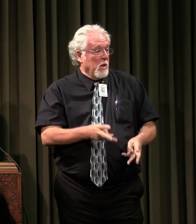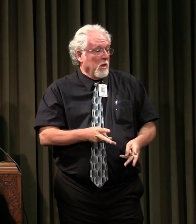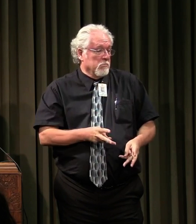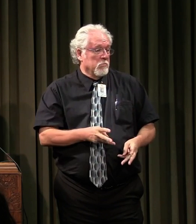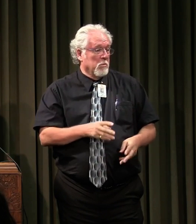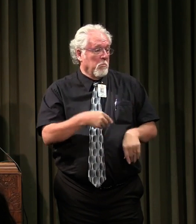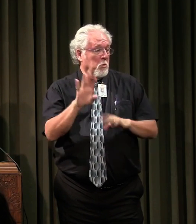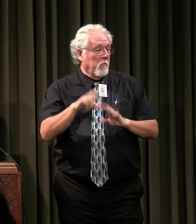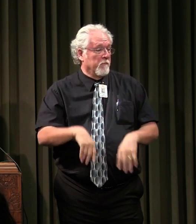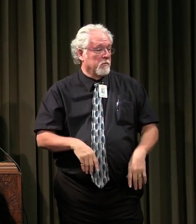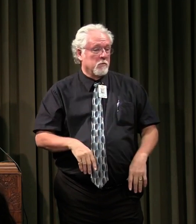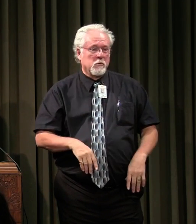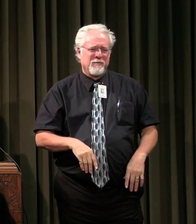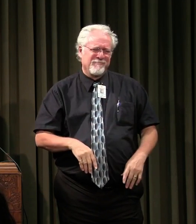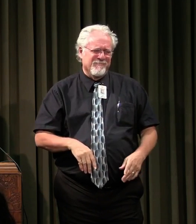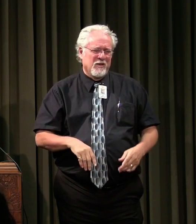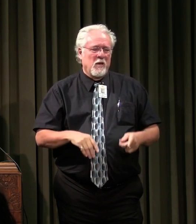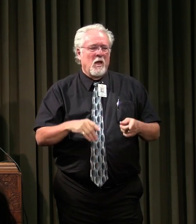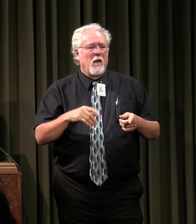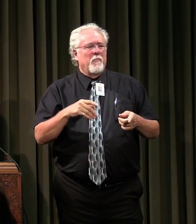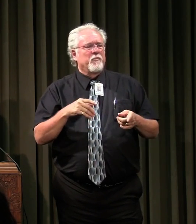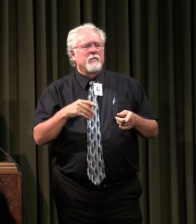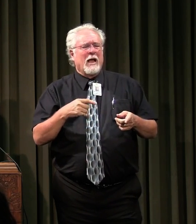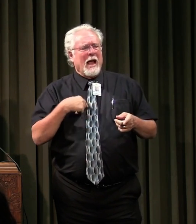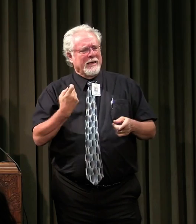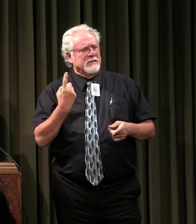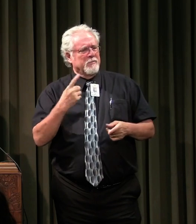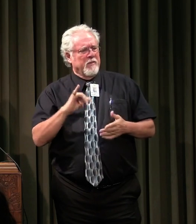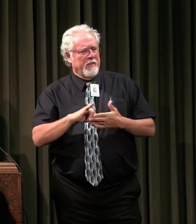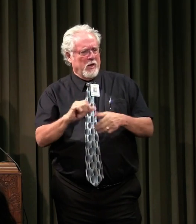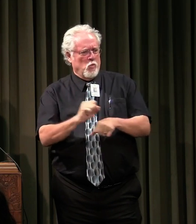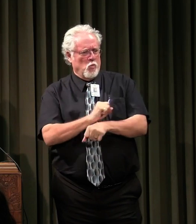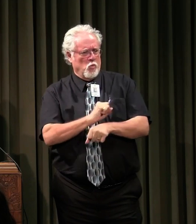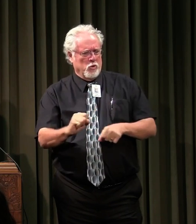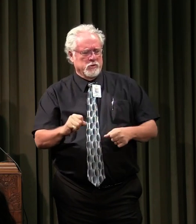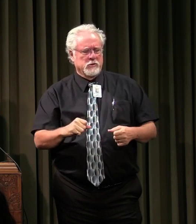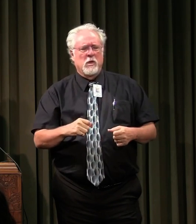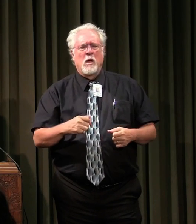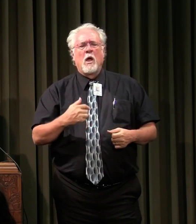you need to move so I need something that works also committed that we will